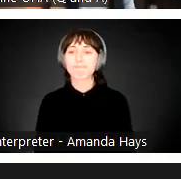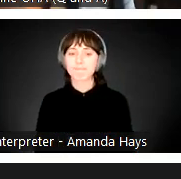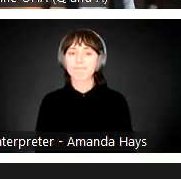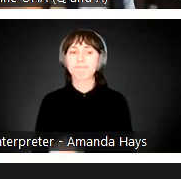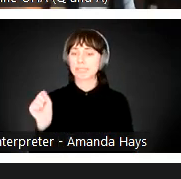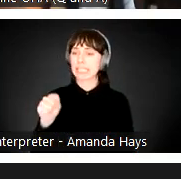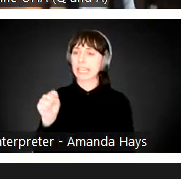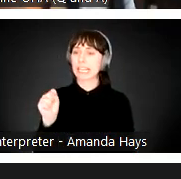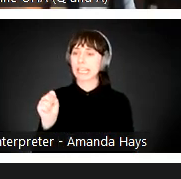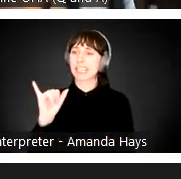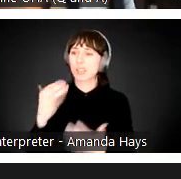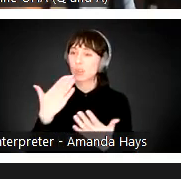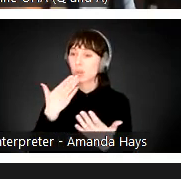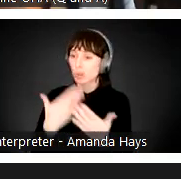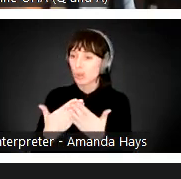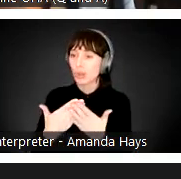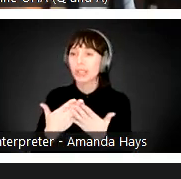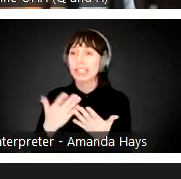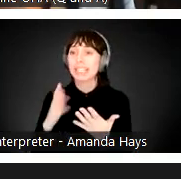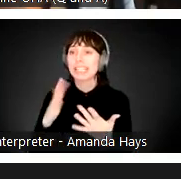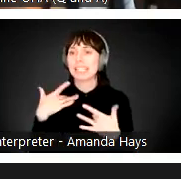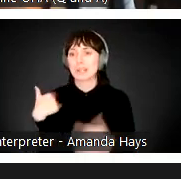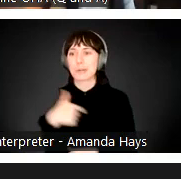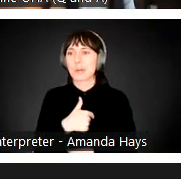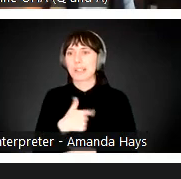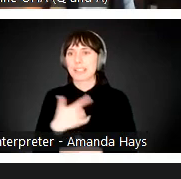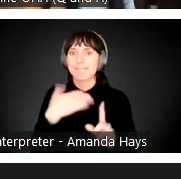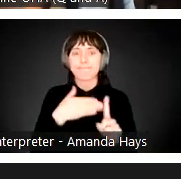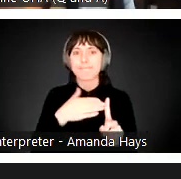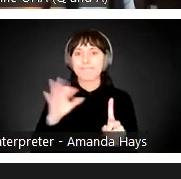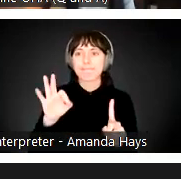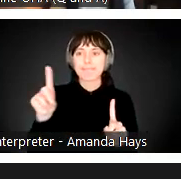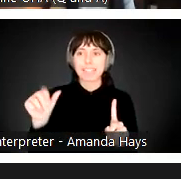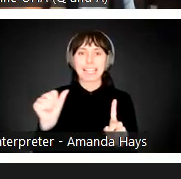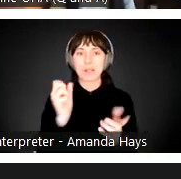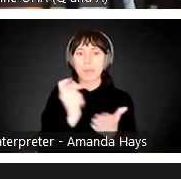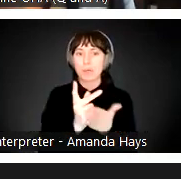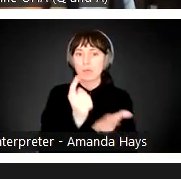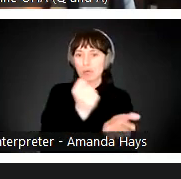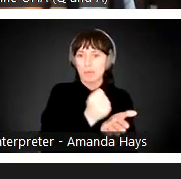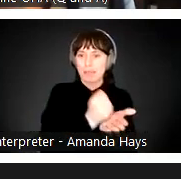good FDA-approved treatments, we always jump to mindfulness. And I would argue mindfulness